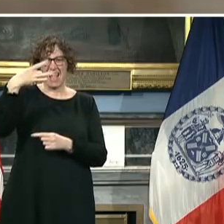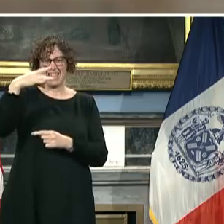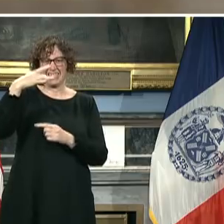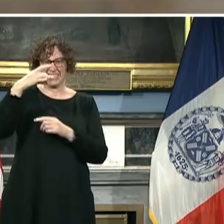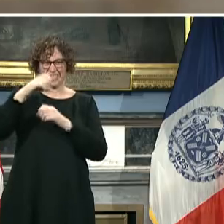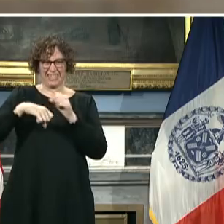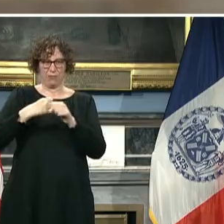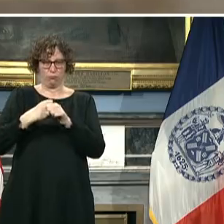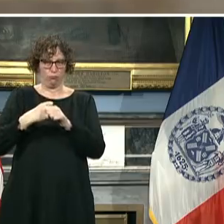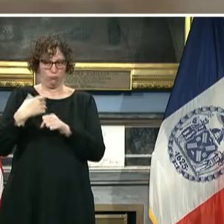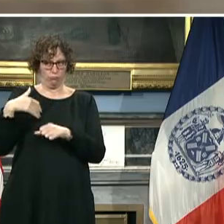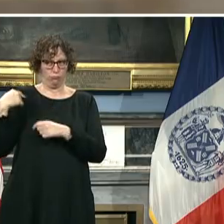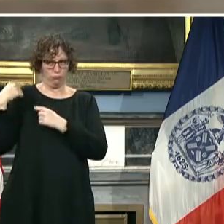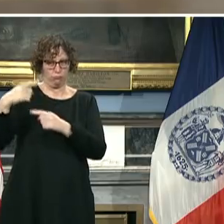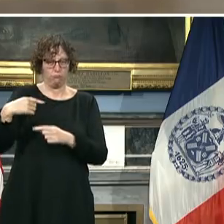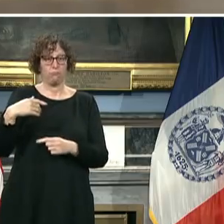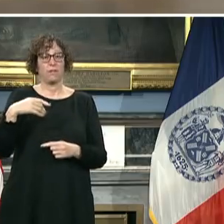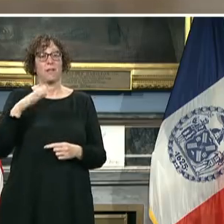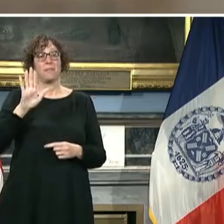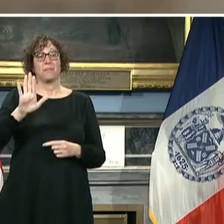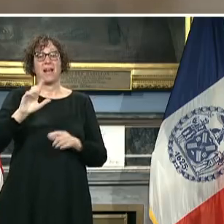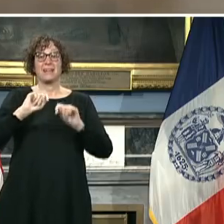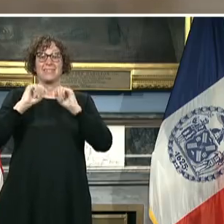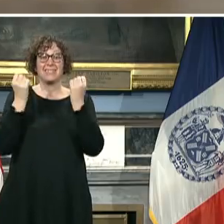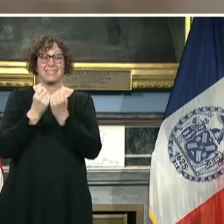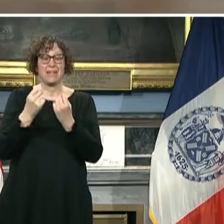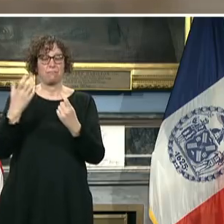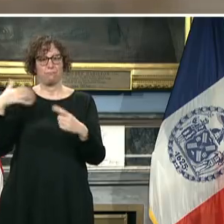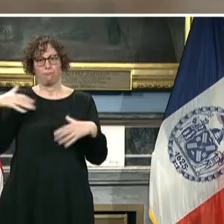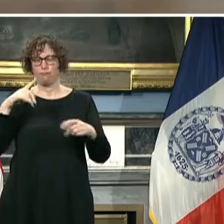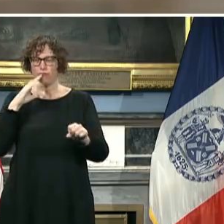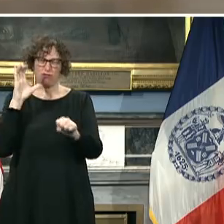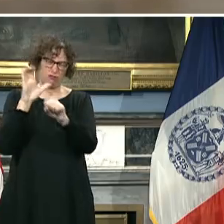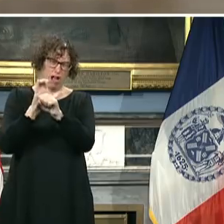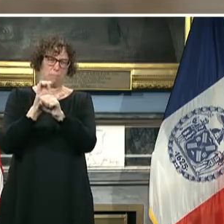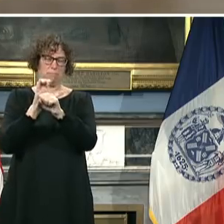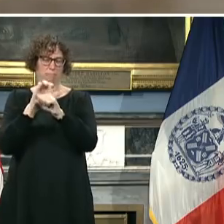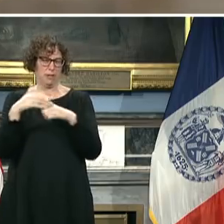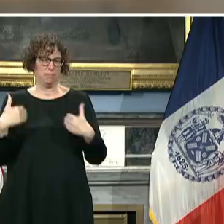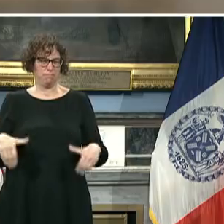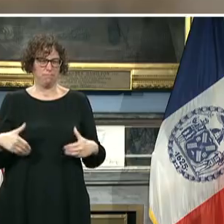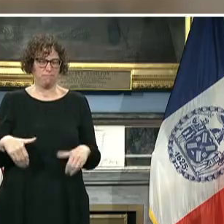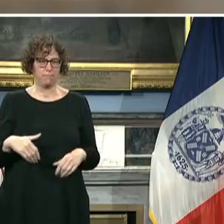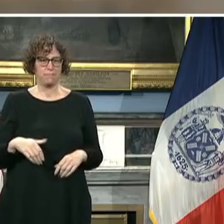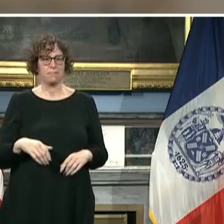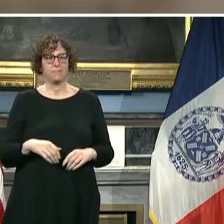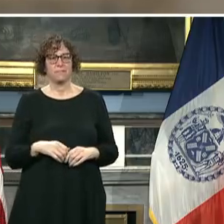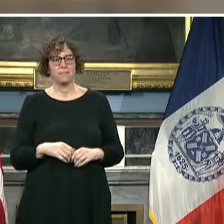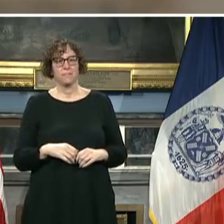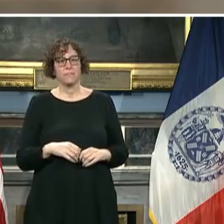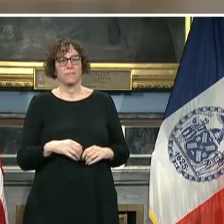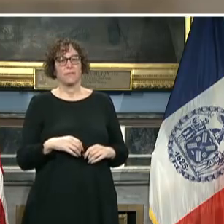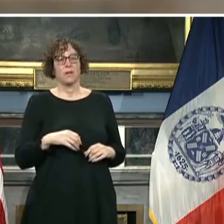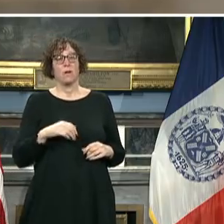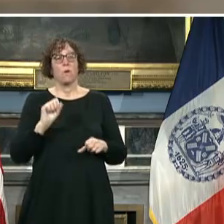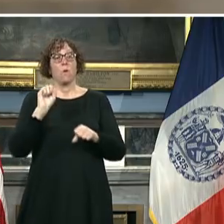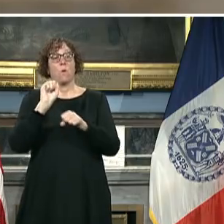18 YEARS. THEY ARE A TOP-NOTCH TEAM, BOTH IN DIFFICULT TIMES LIKE THESE AND WHAT WE